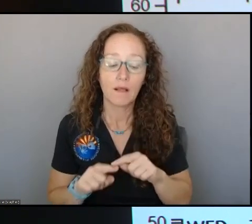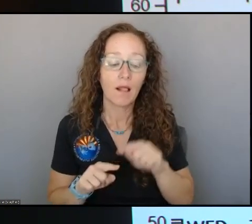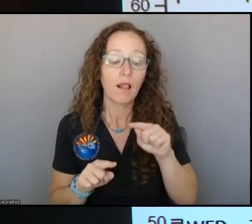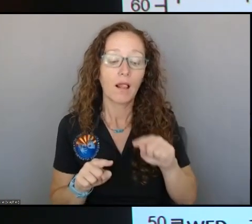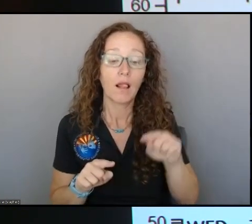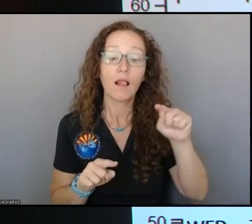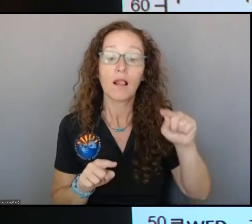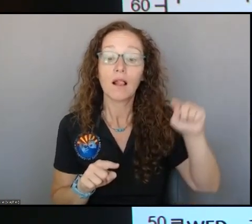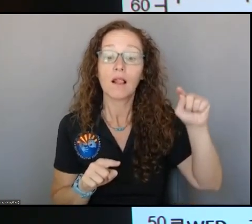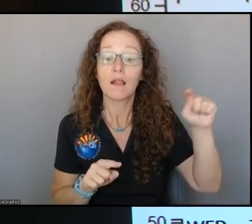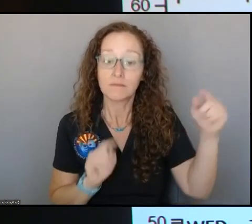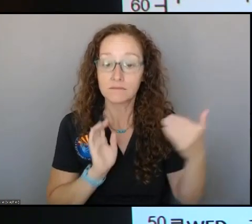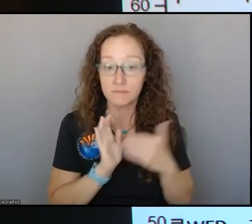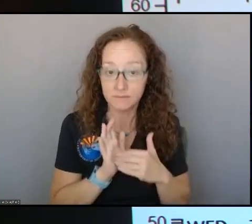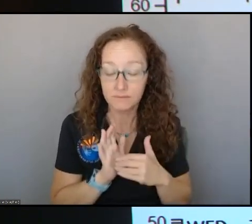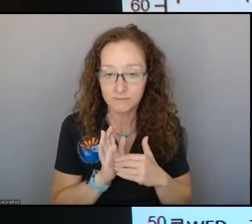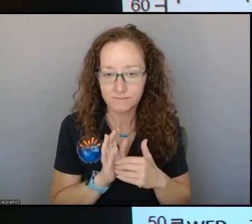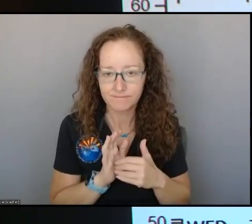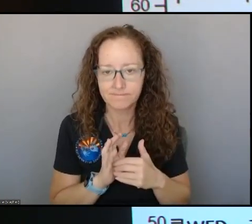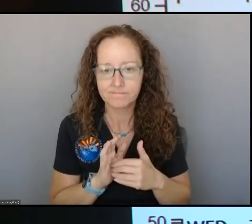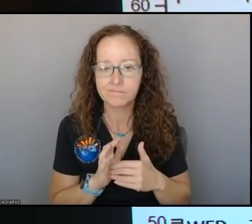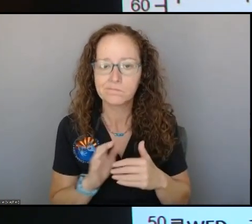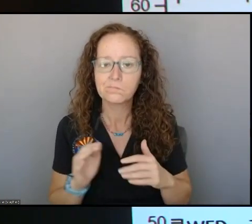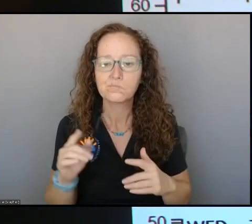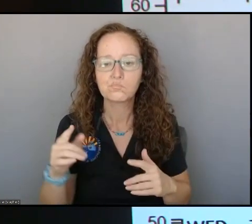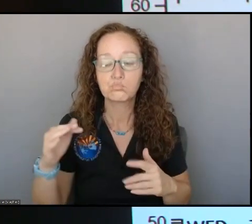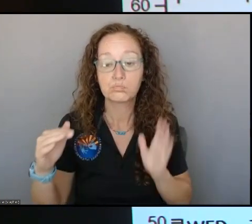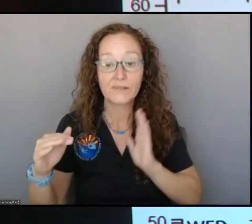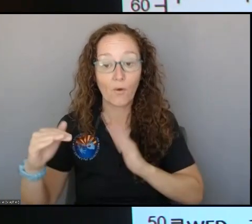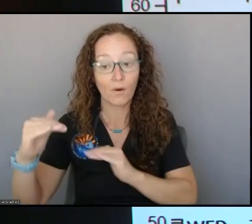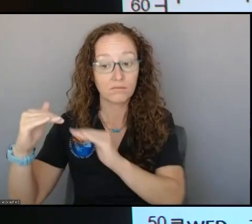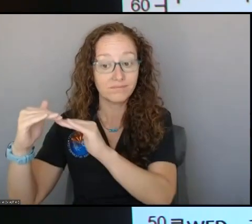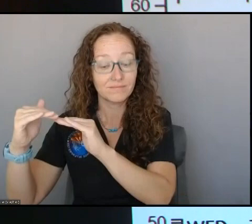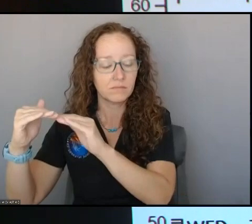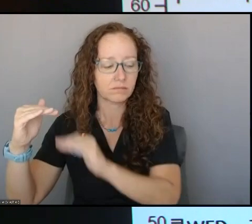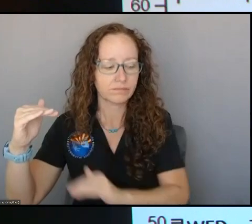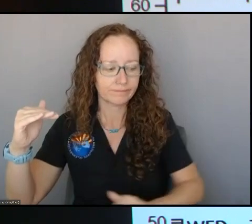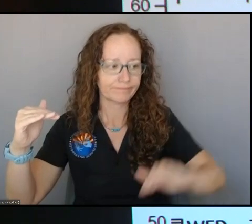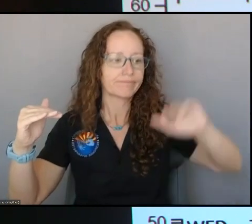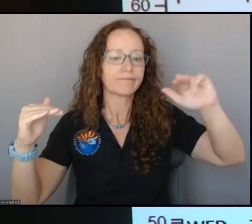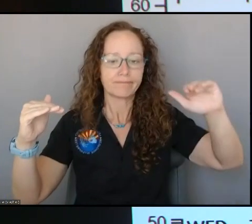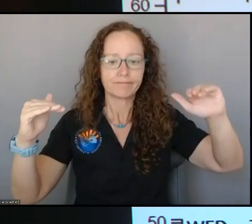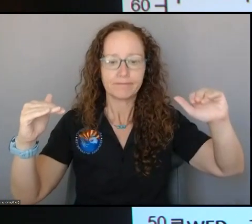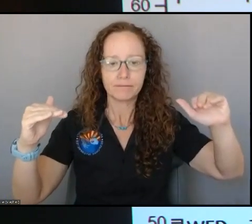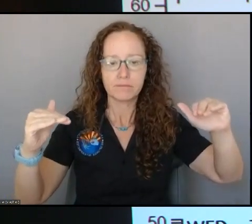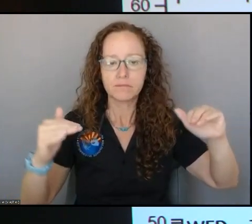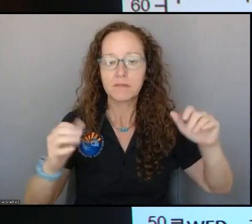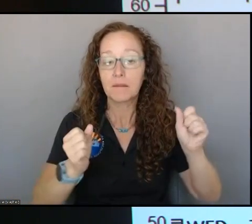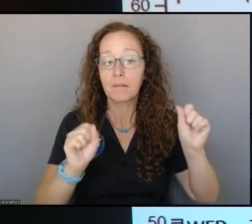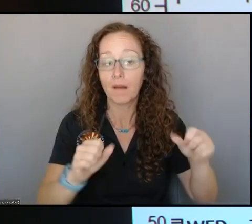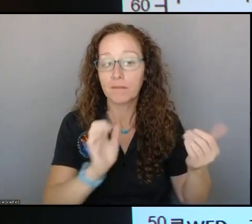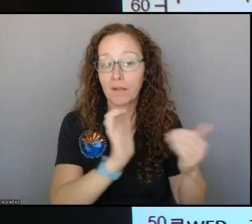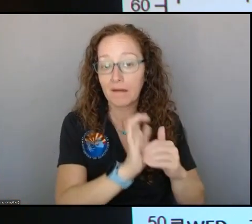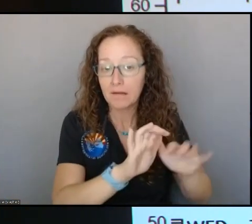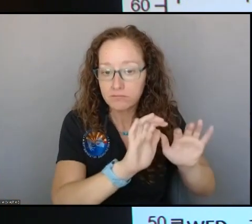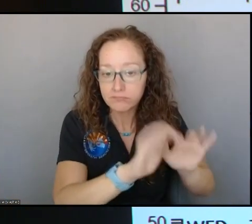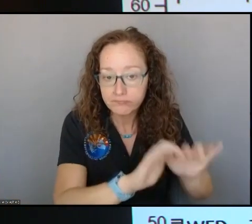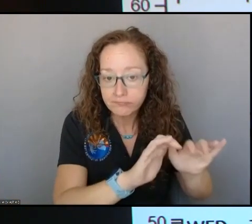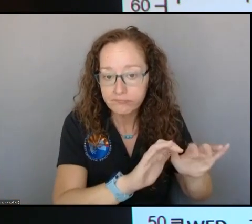Pretty similar to what we were seeing. And that means we'll reintroduce chances of showers and thunderstorms midweek into